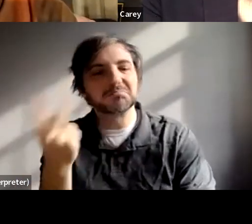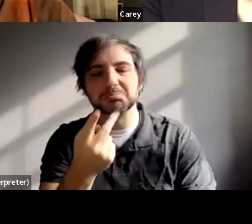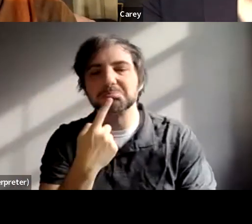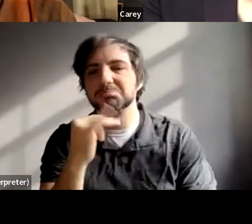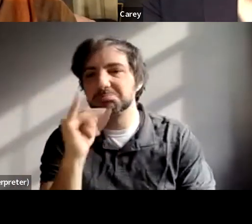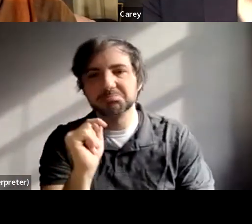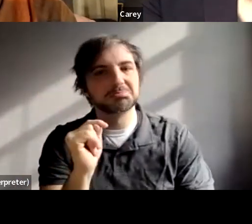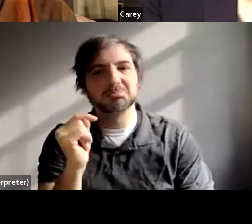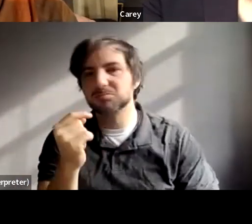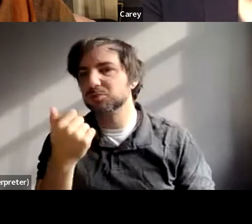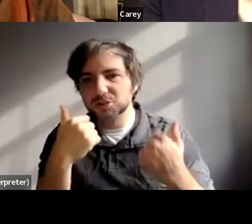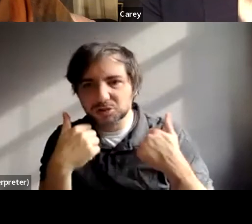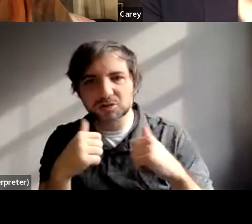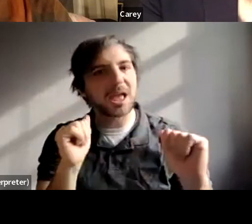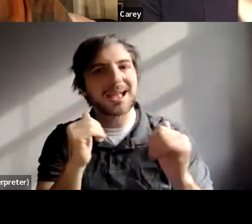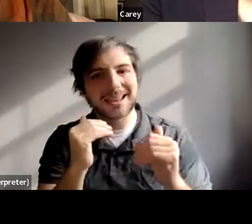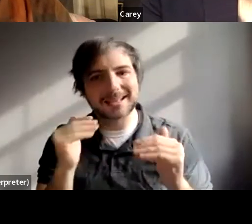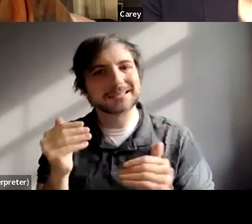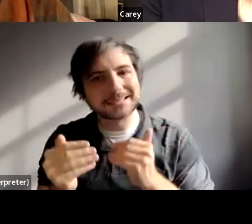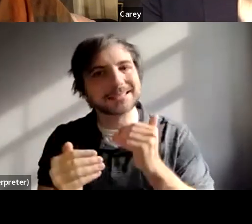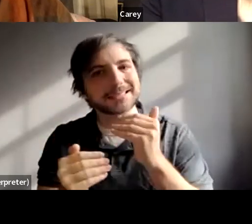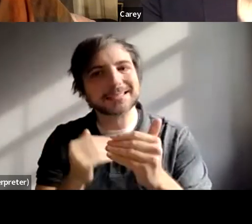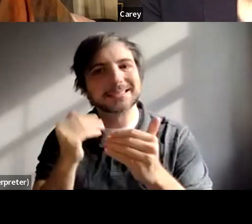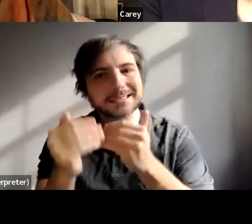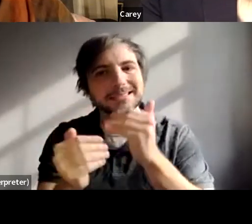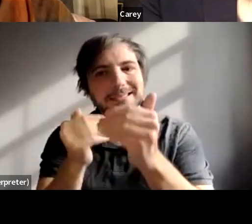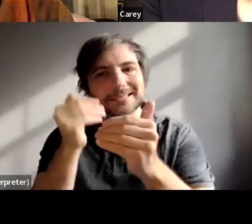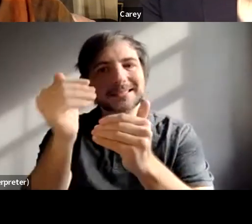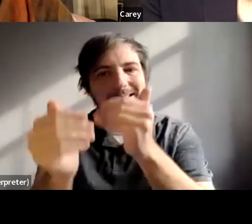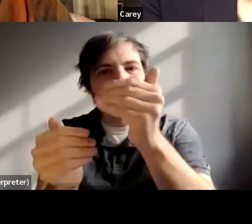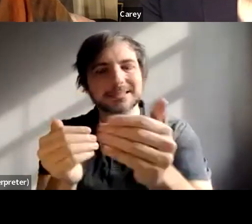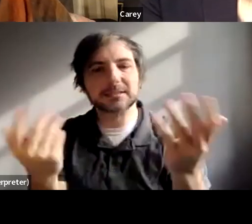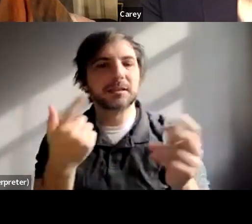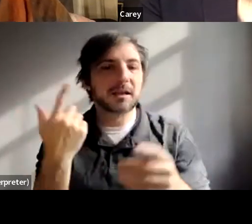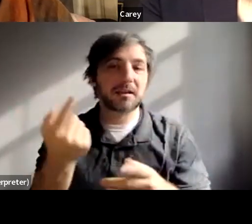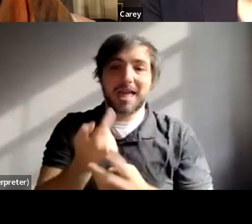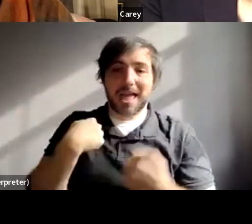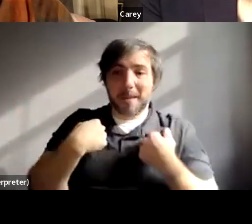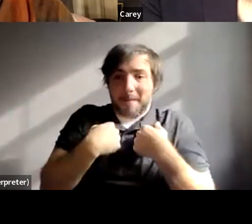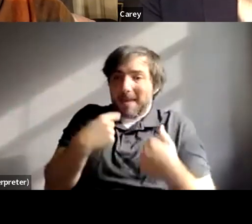forward. As someone with a disability, a lot of us